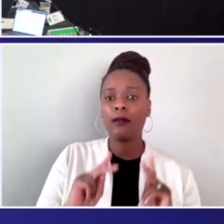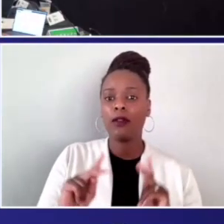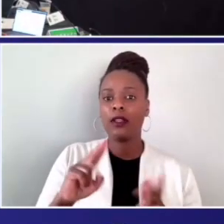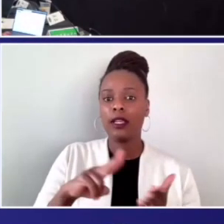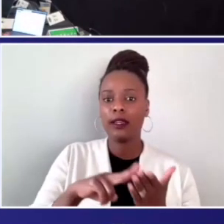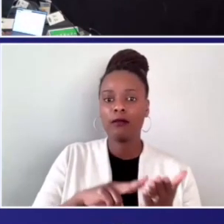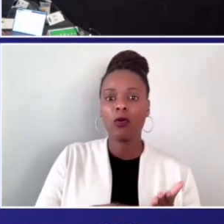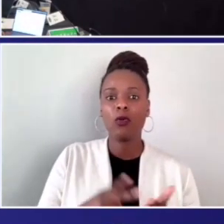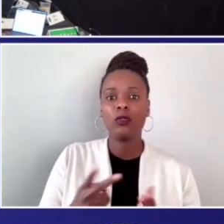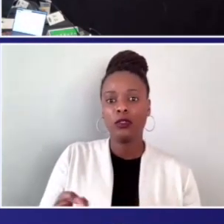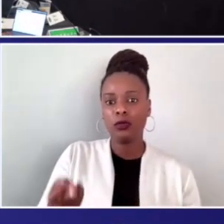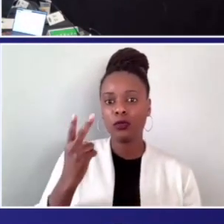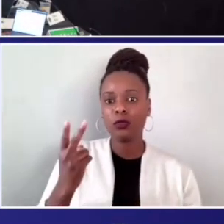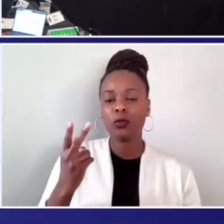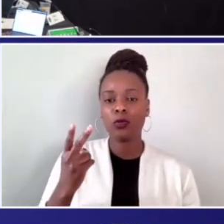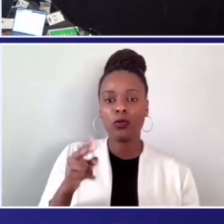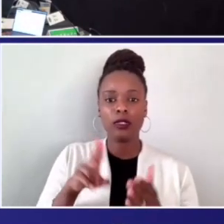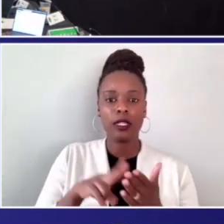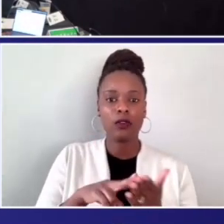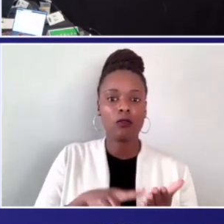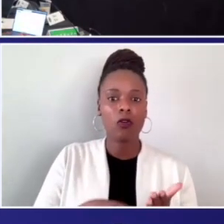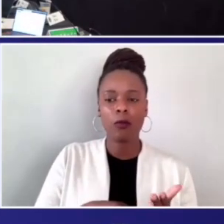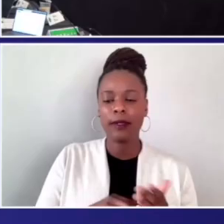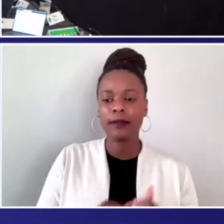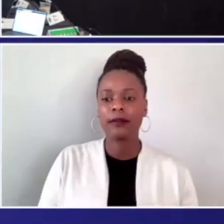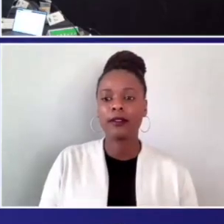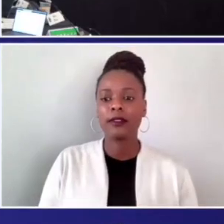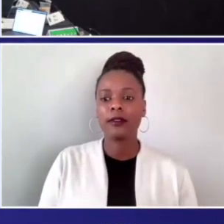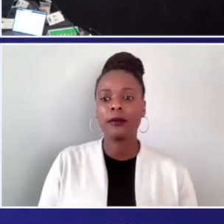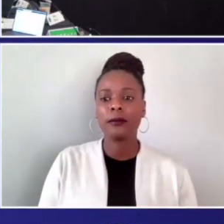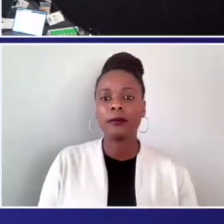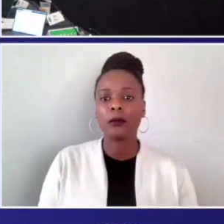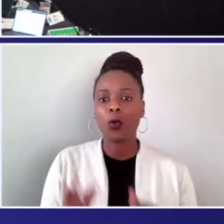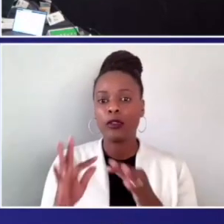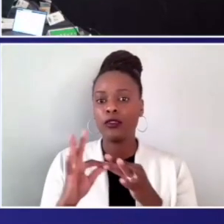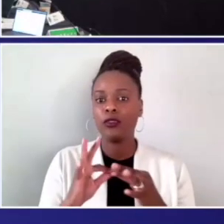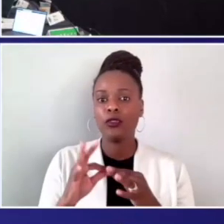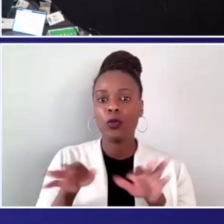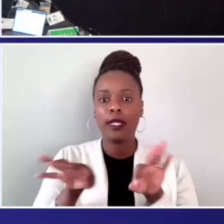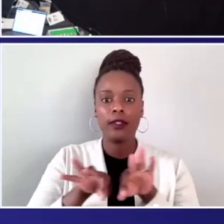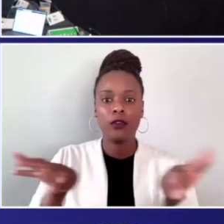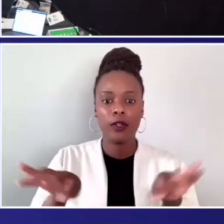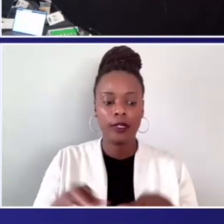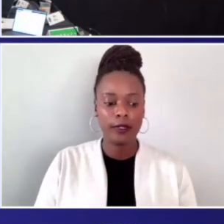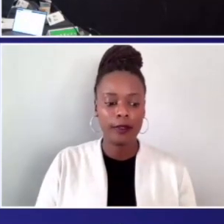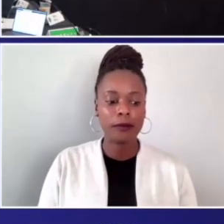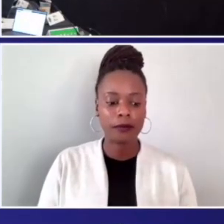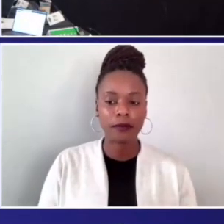enrollment or however you define joint degree or dual enrollment. We're kind of trying to stay away from